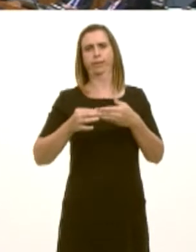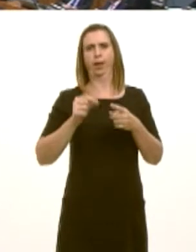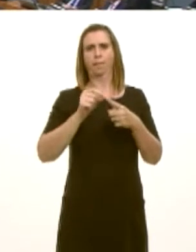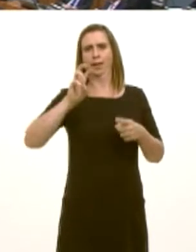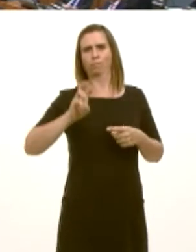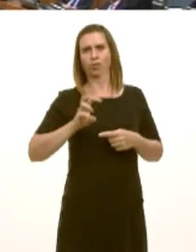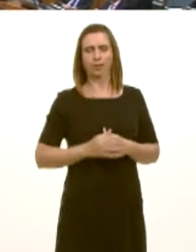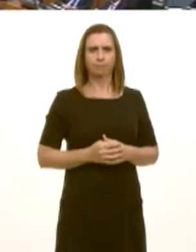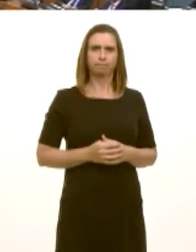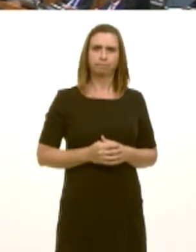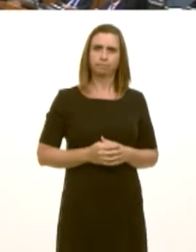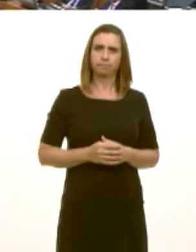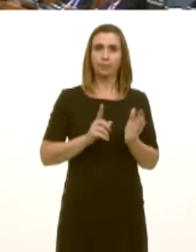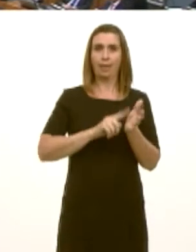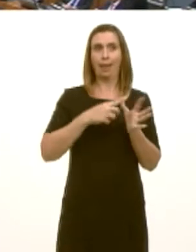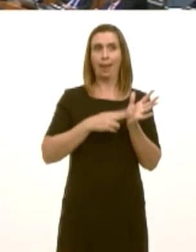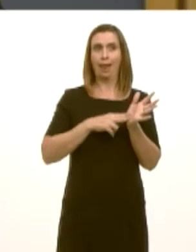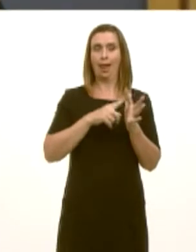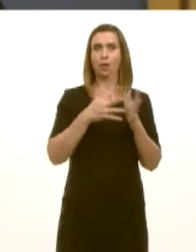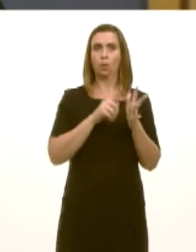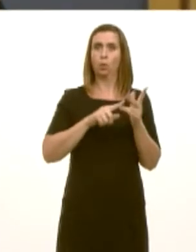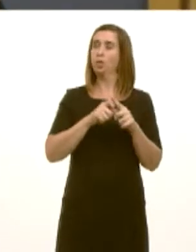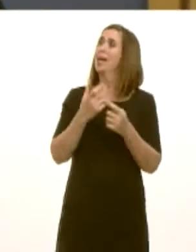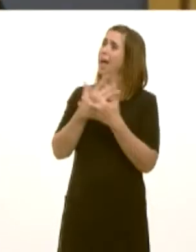First Minister, how many children in Wales live in poverty? Carwyn Jones: Too many.